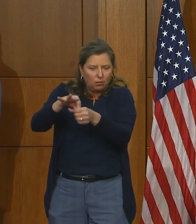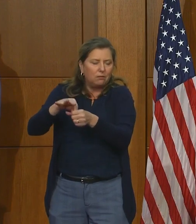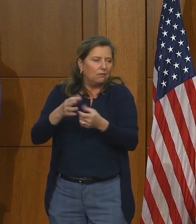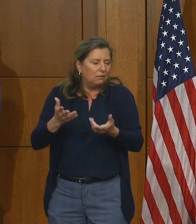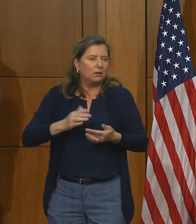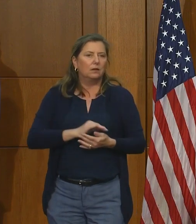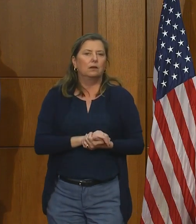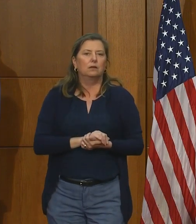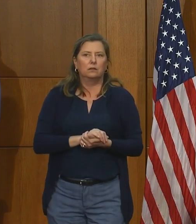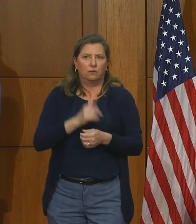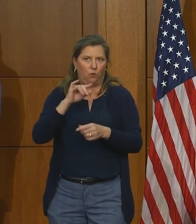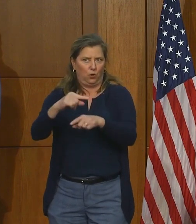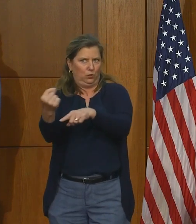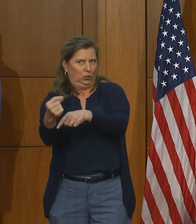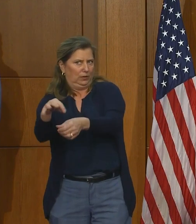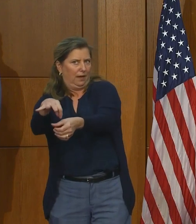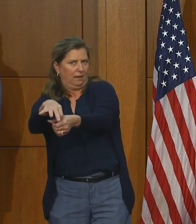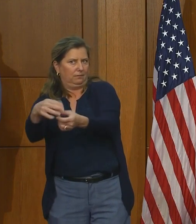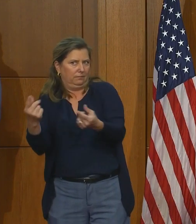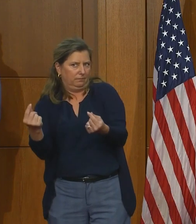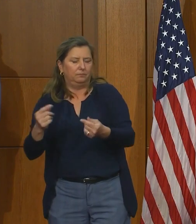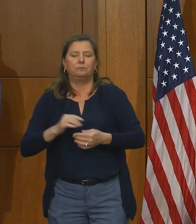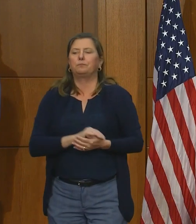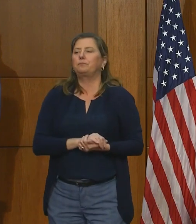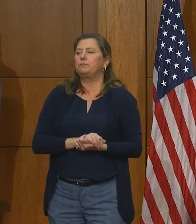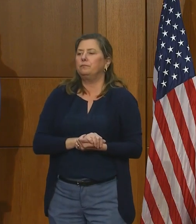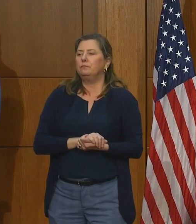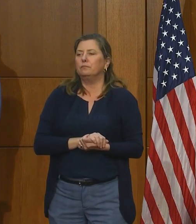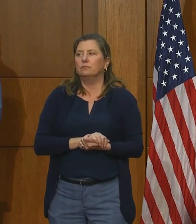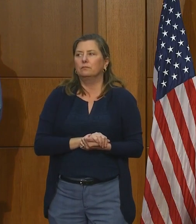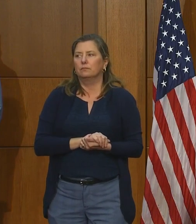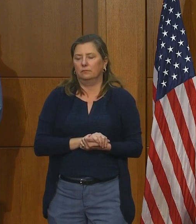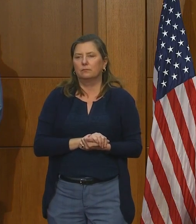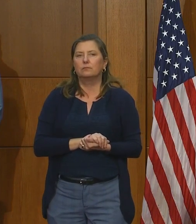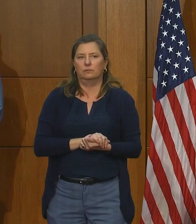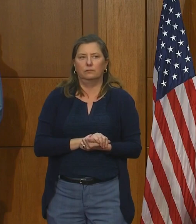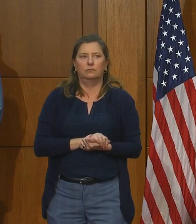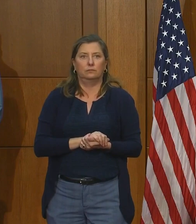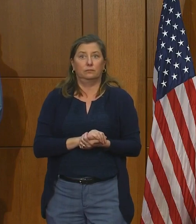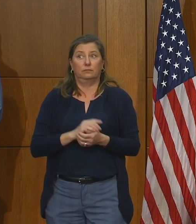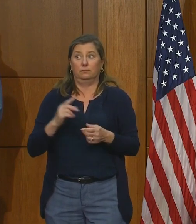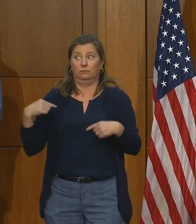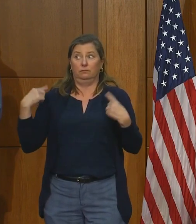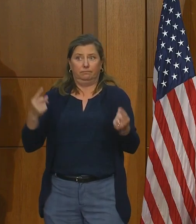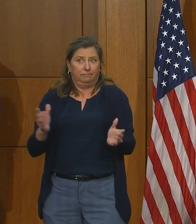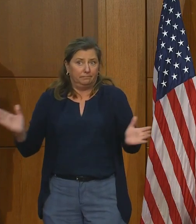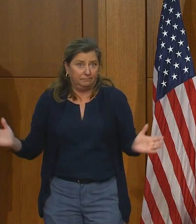WAS WHAT ARE WE DOING TO